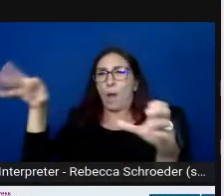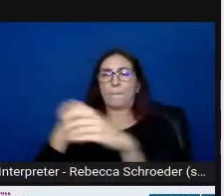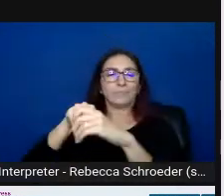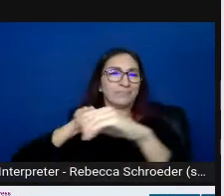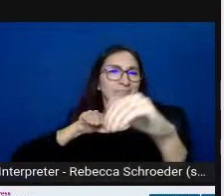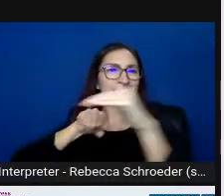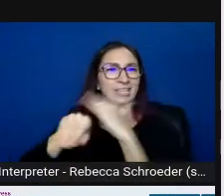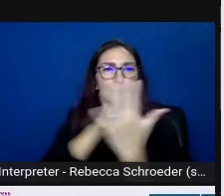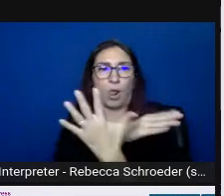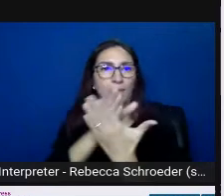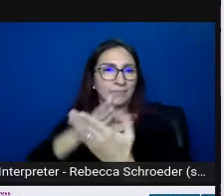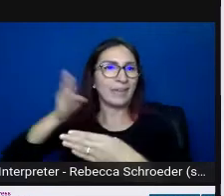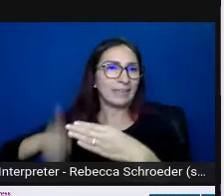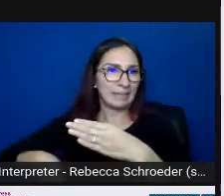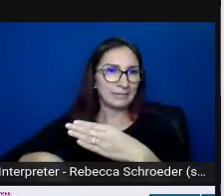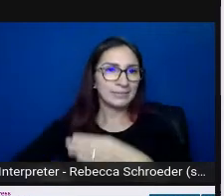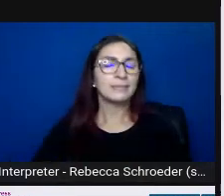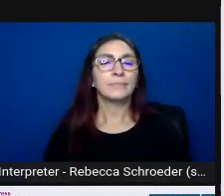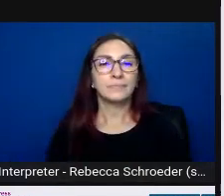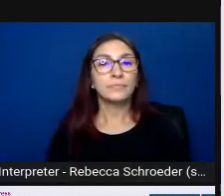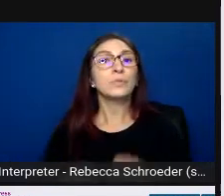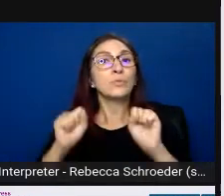You can also include the list of plugins you're going to label